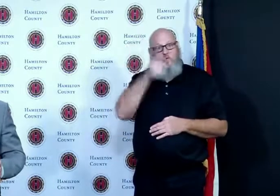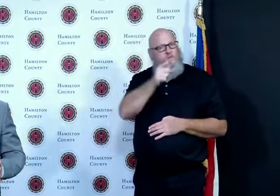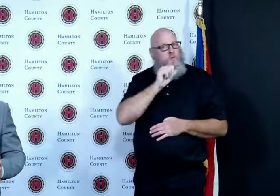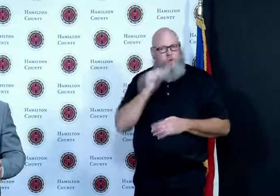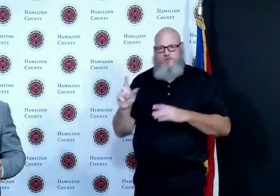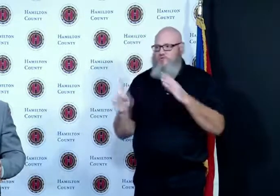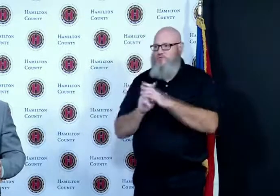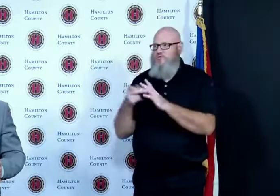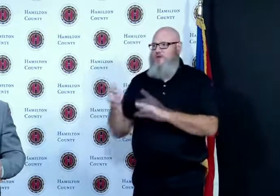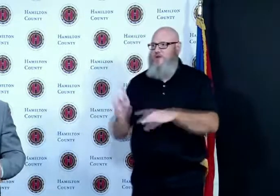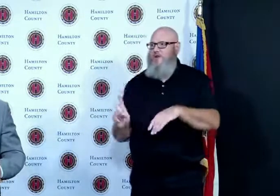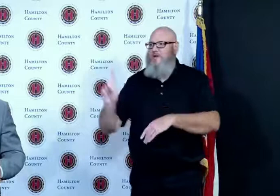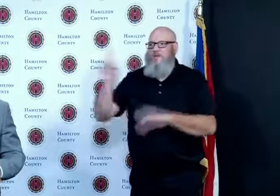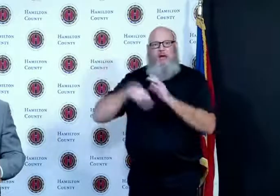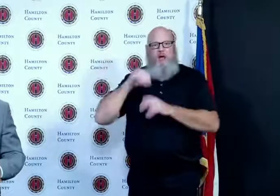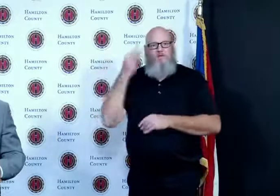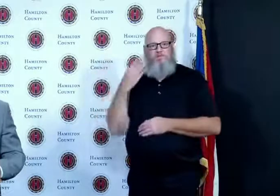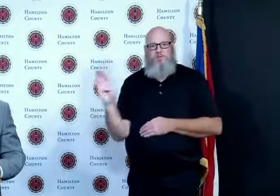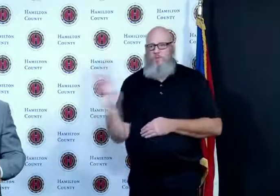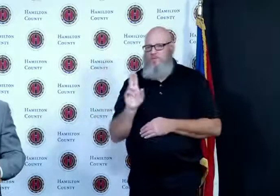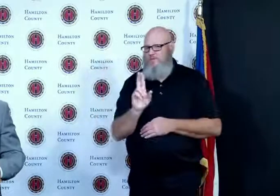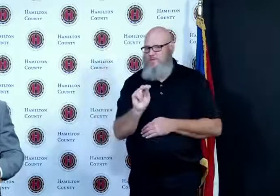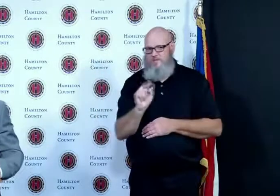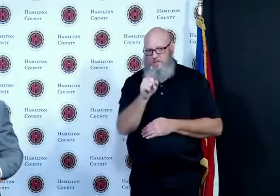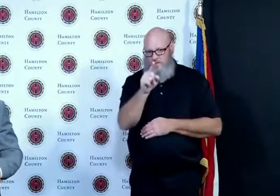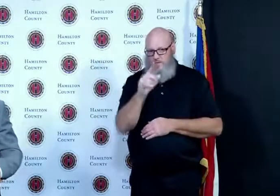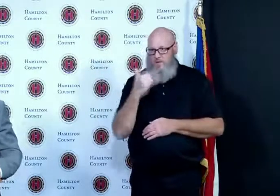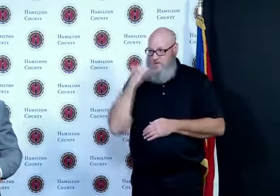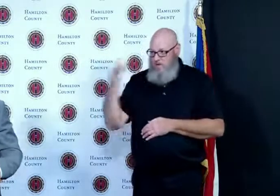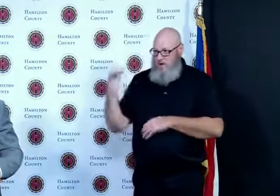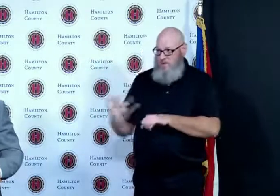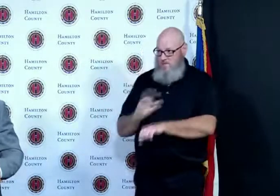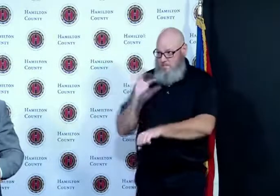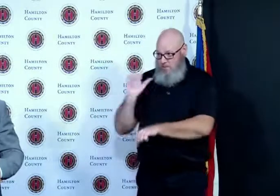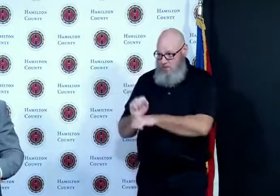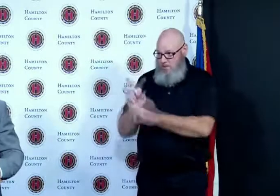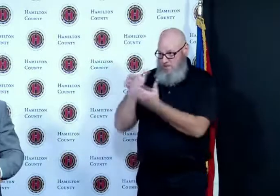our doses are limited we would encourage everyone to register on our website as well as the other